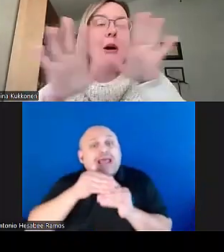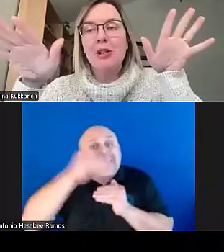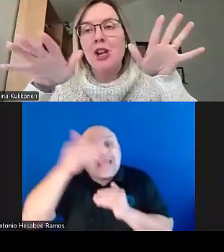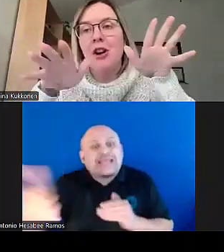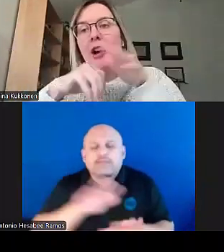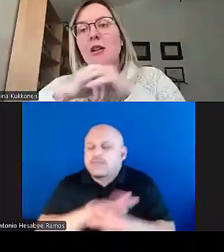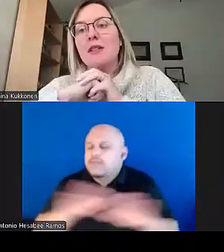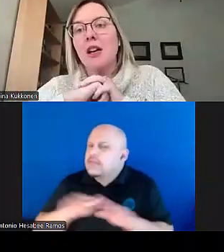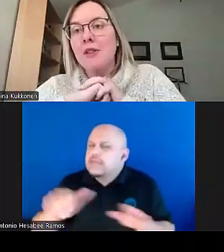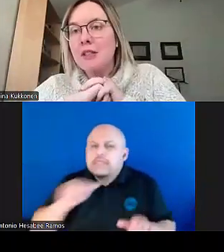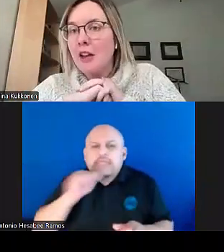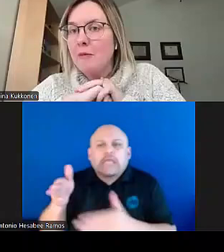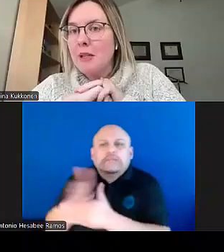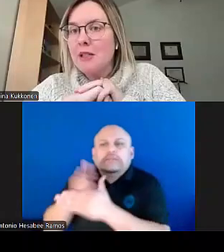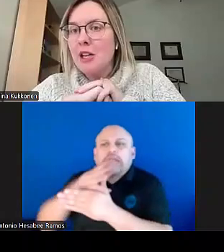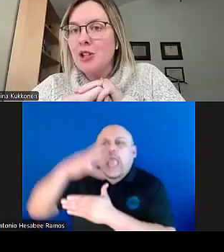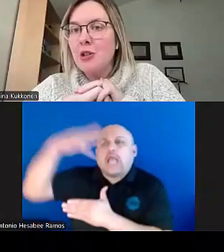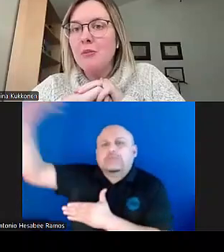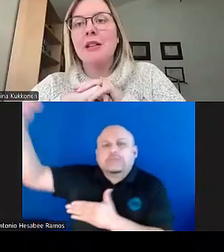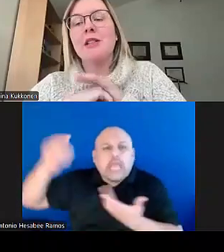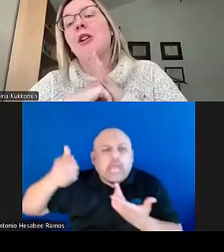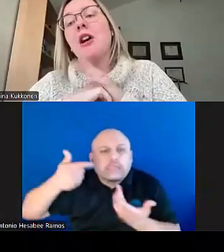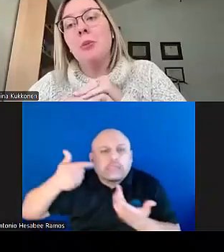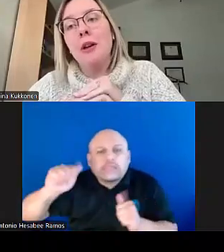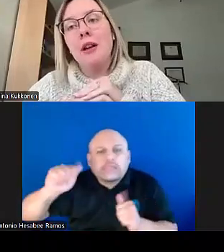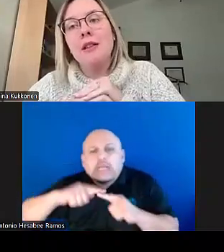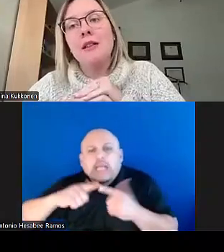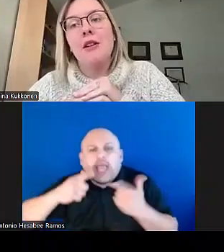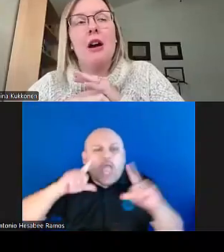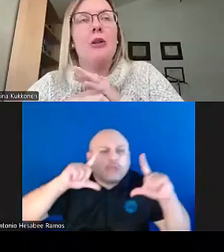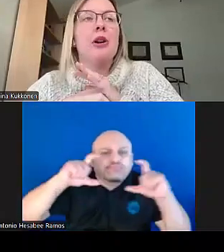be shared outside of this live presentation because there are other plans on how they're